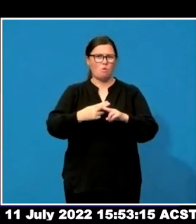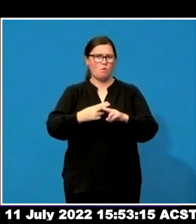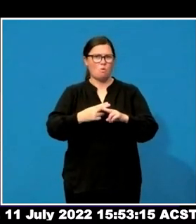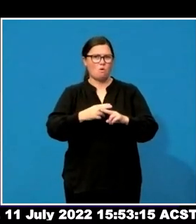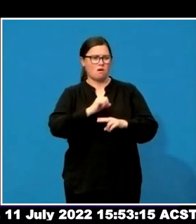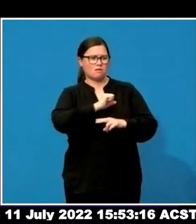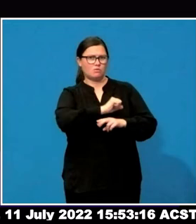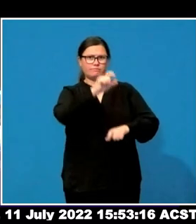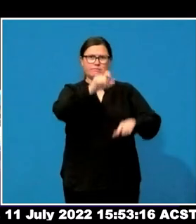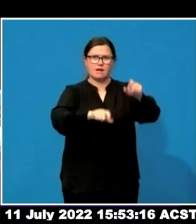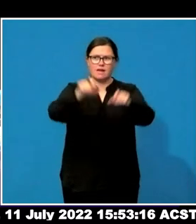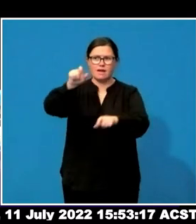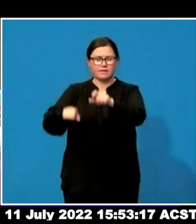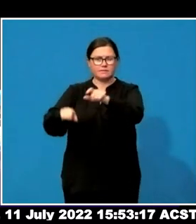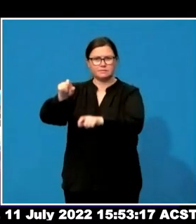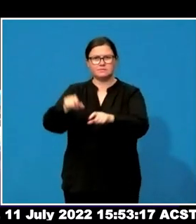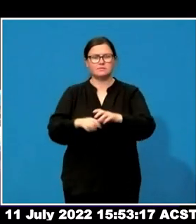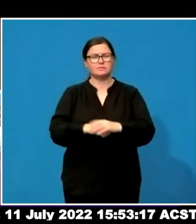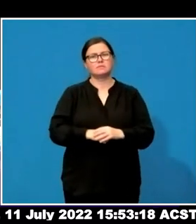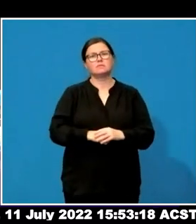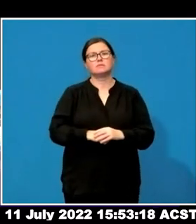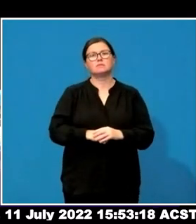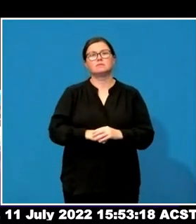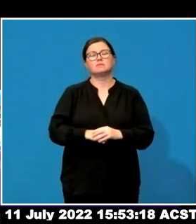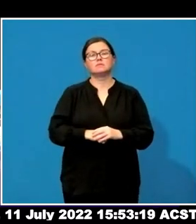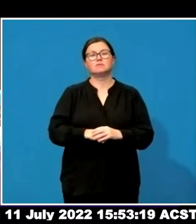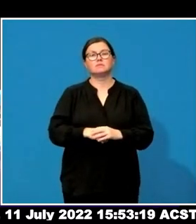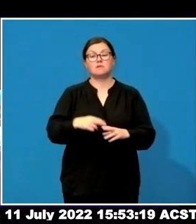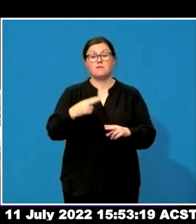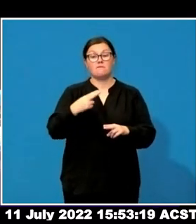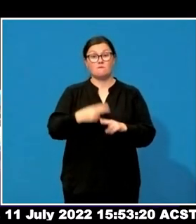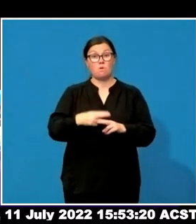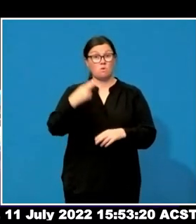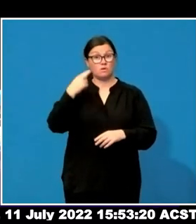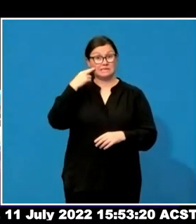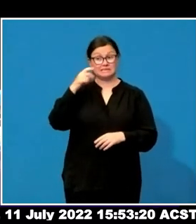Is there an added stress on a Deaf or hard of hearing person when they are taken off